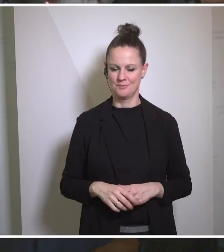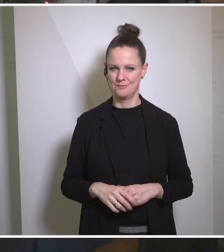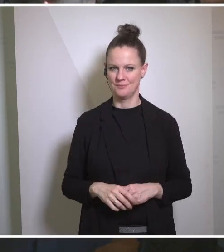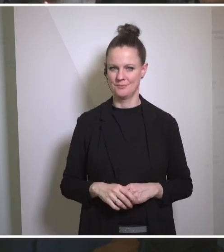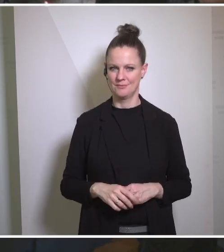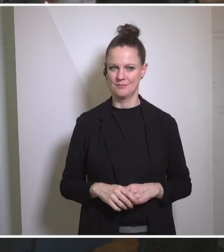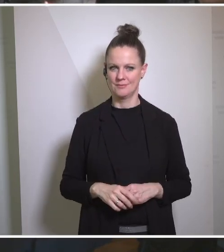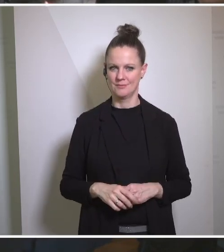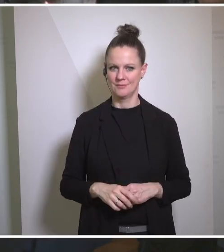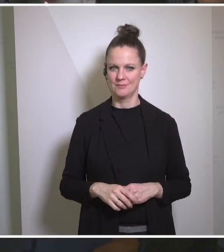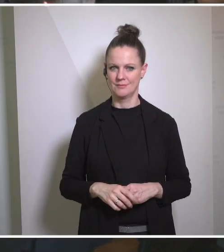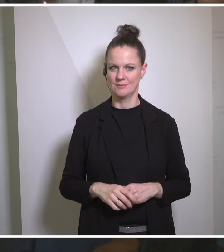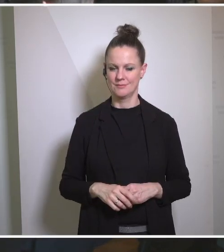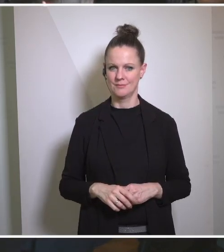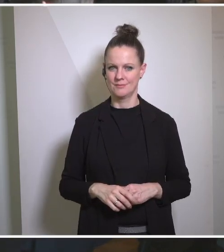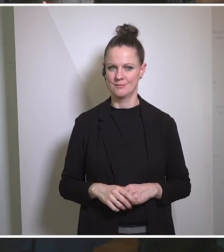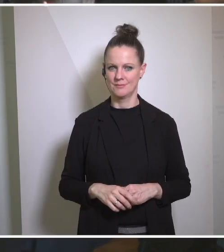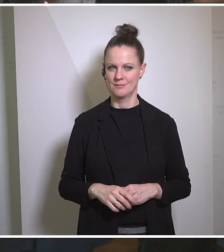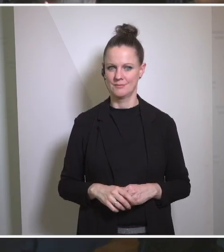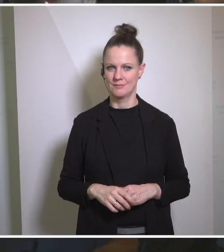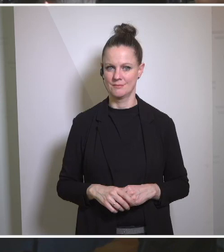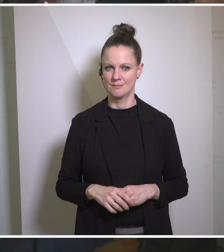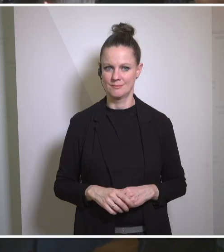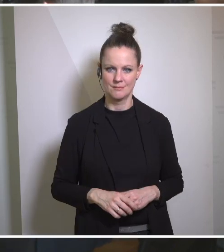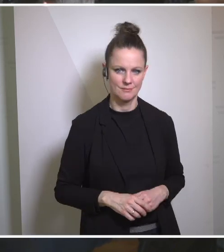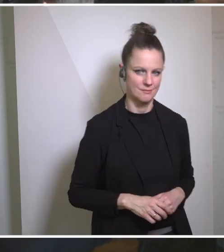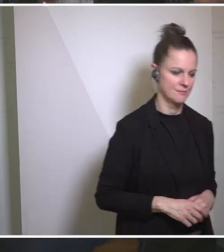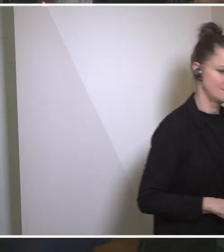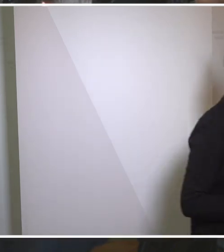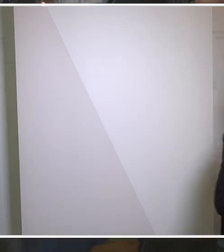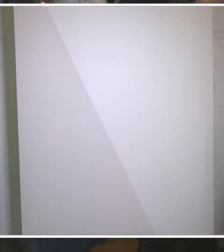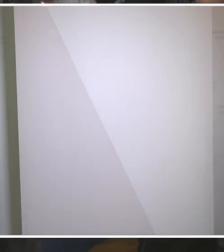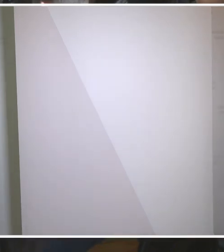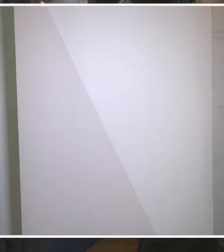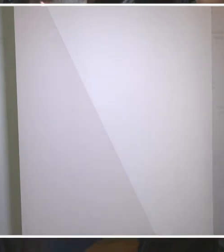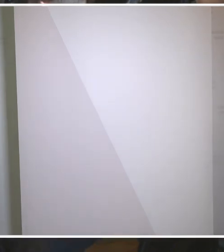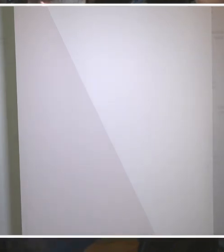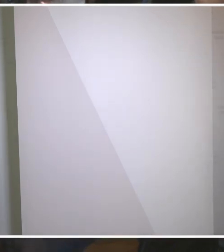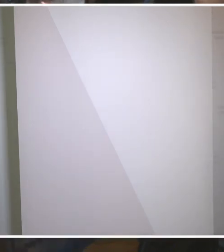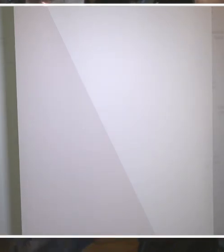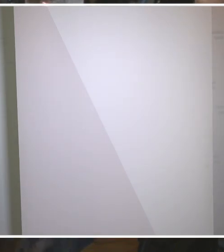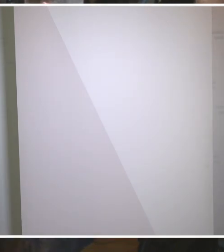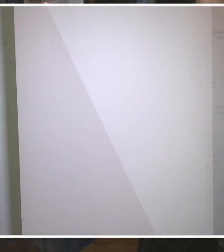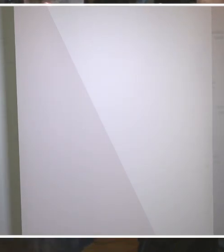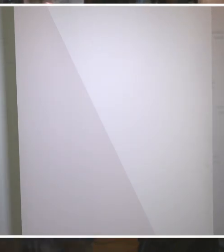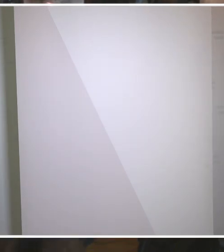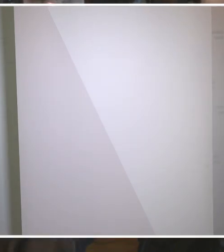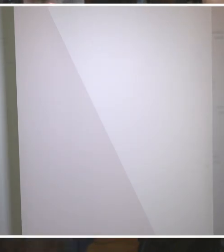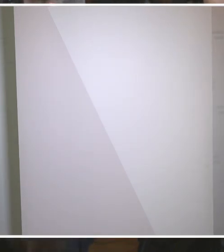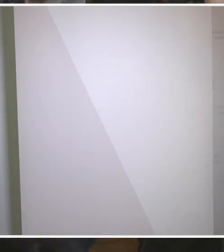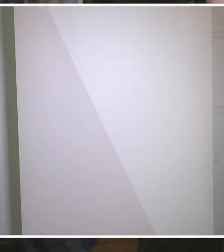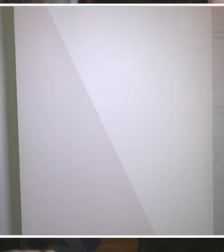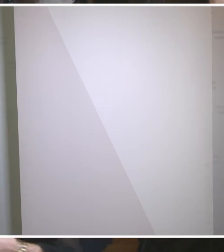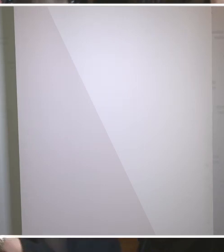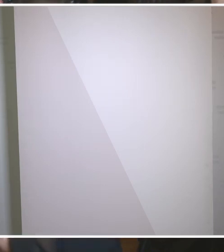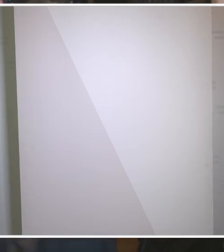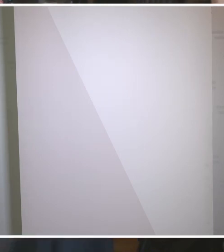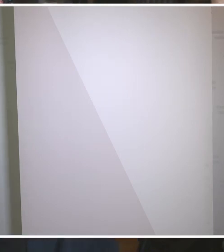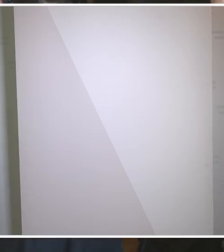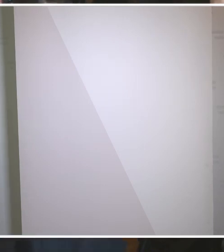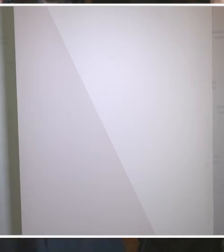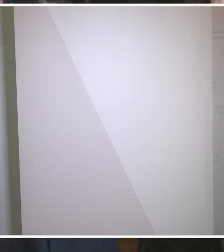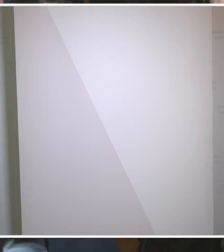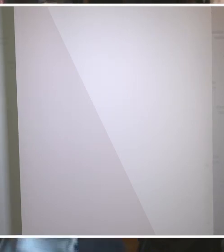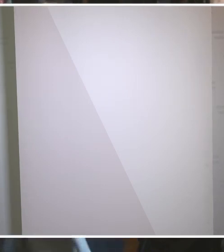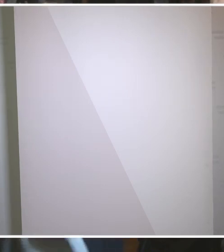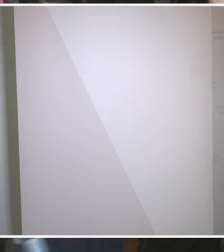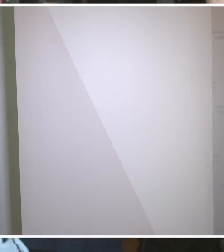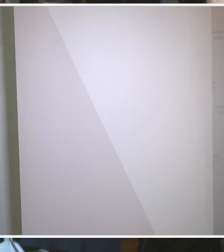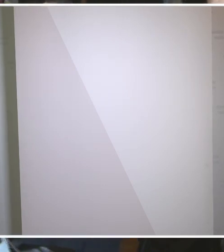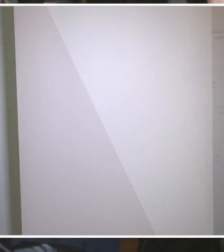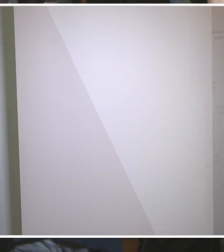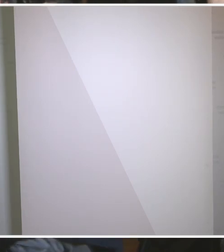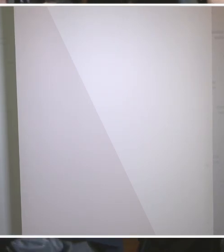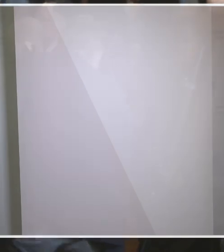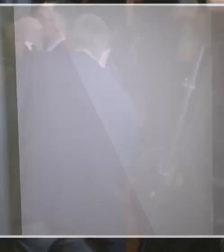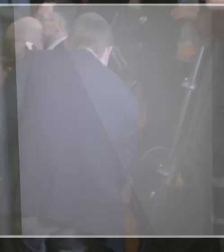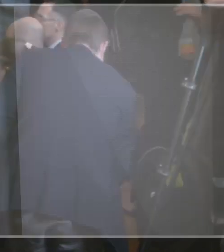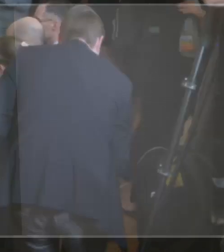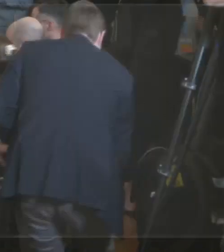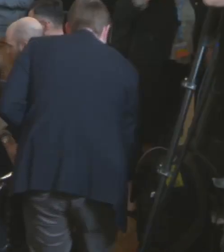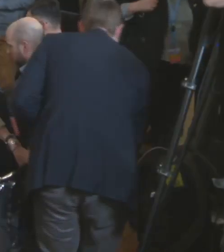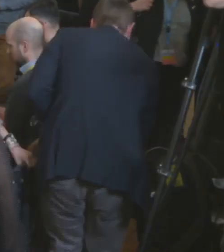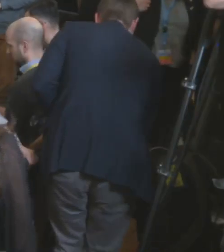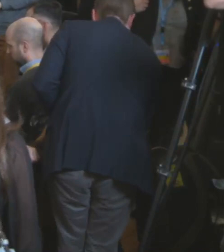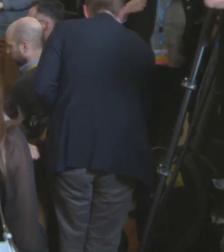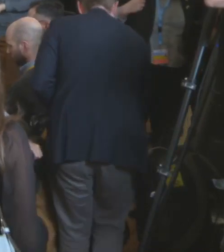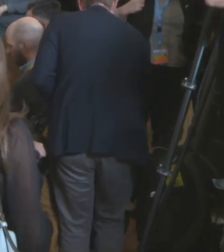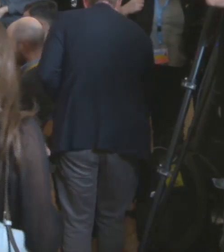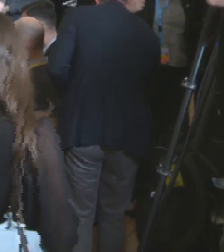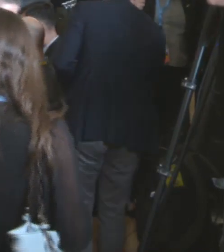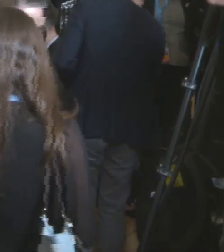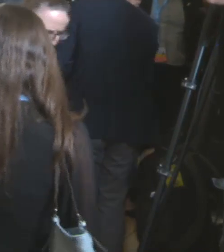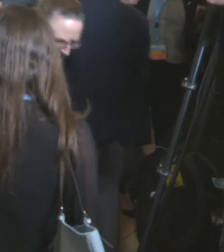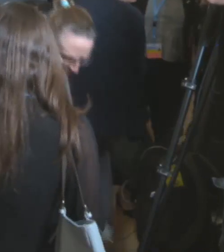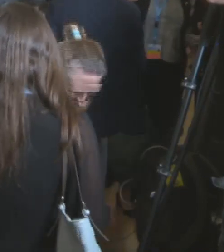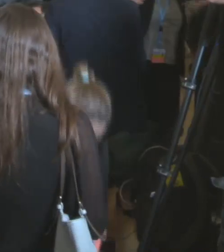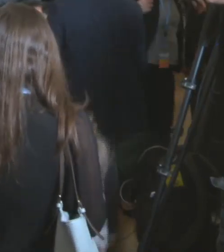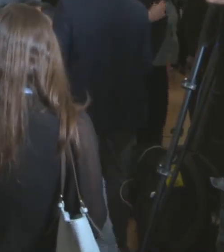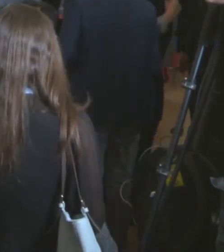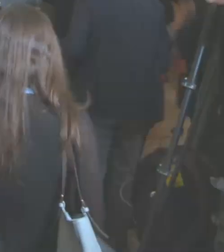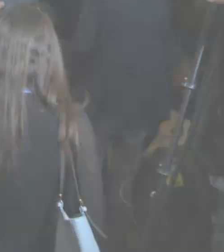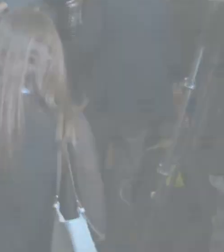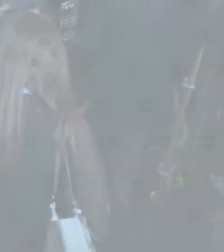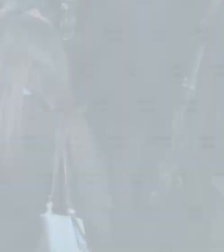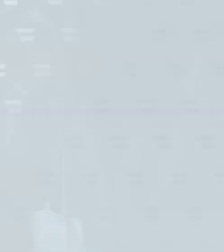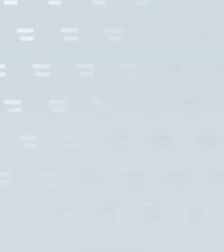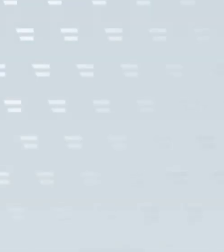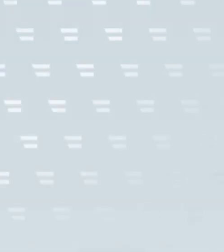for